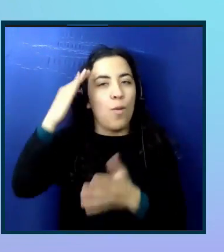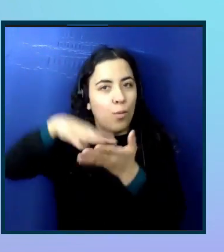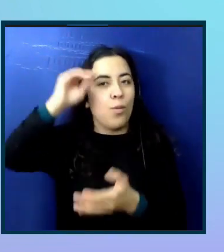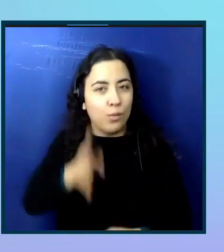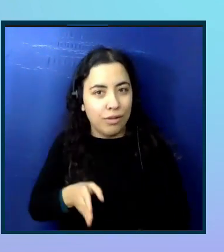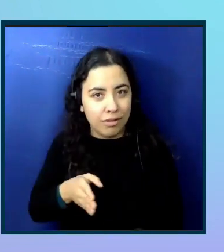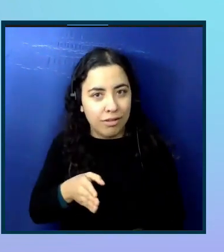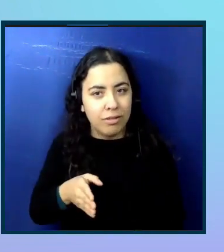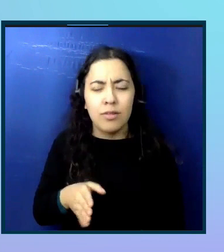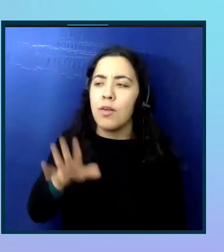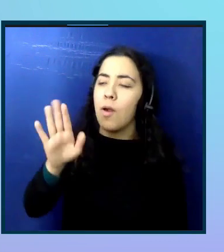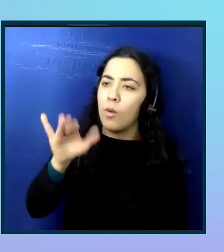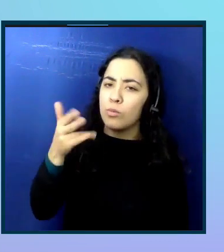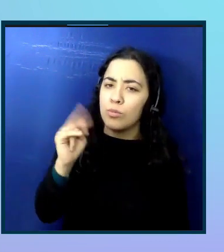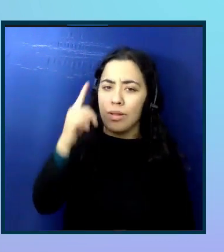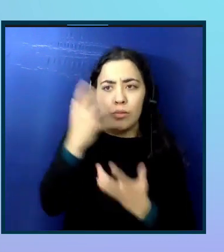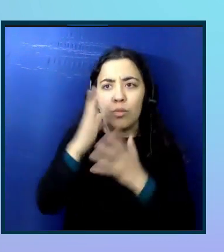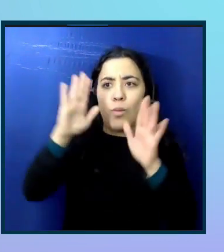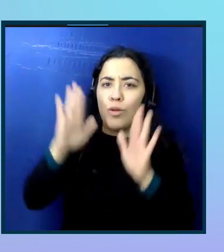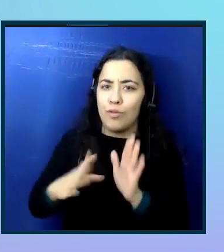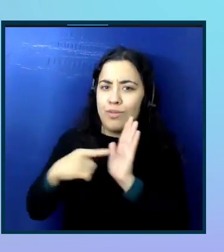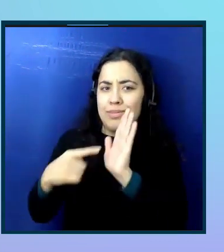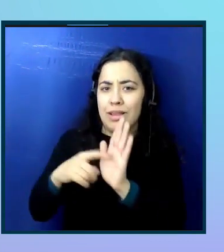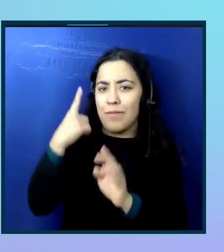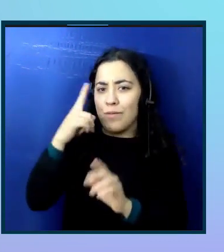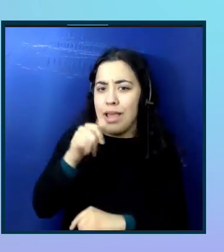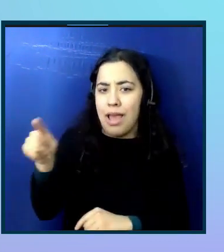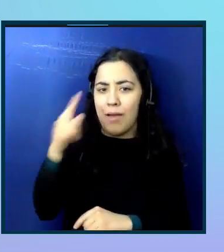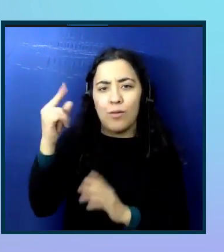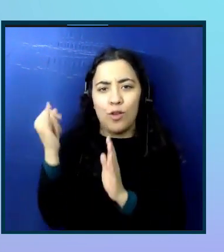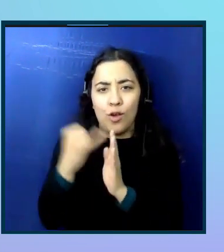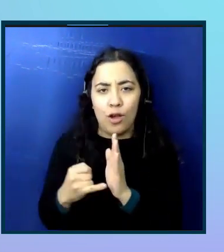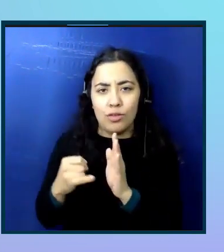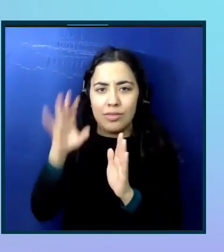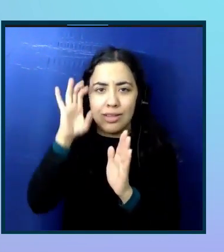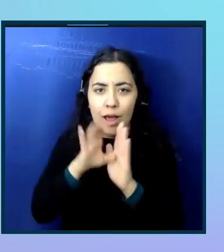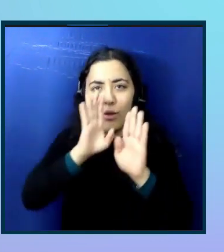with the application that they put together for the art gallery. Right? It was functional.